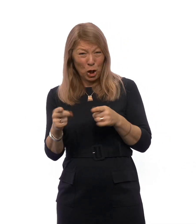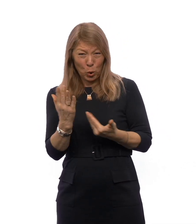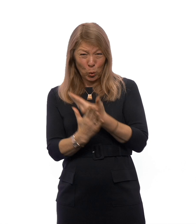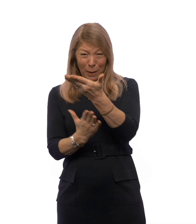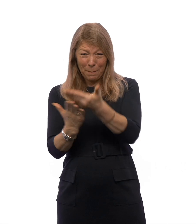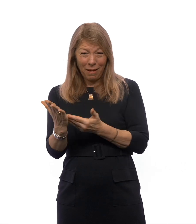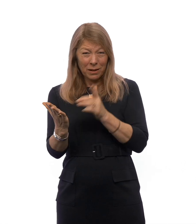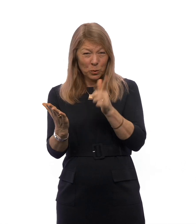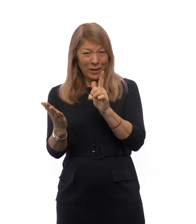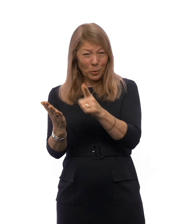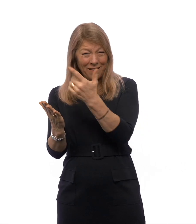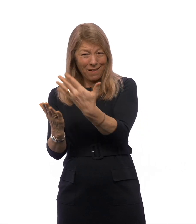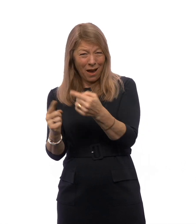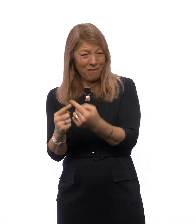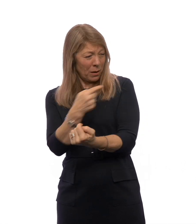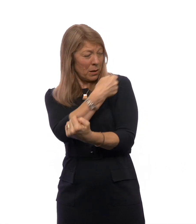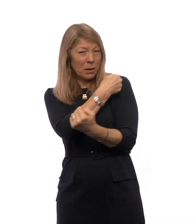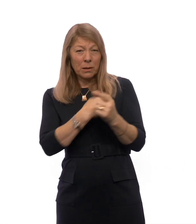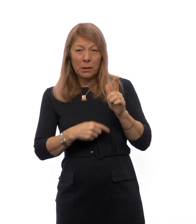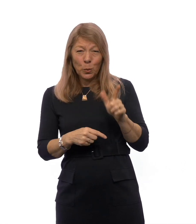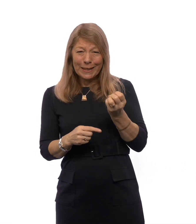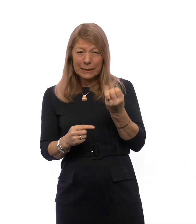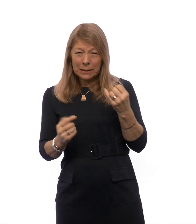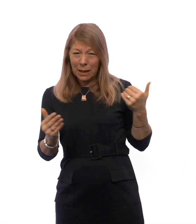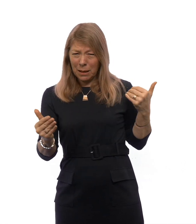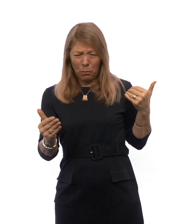The lack of further formal consultation may limit opportunities for Members